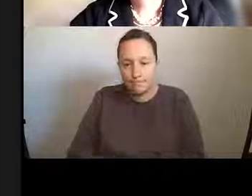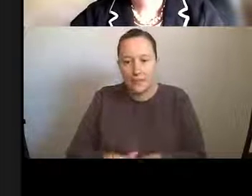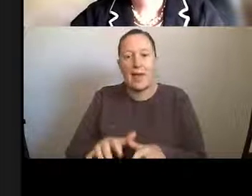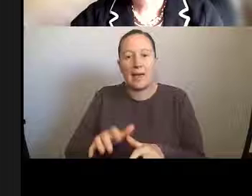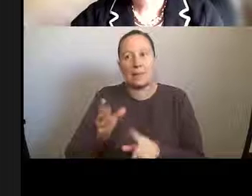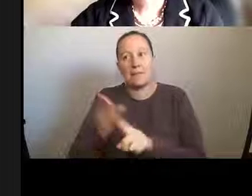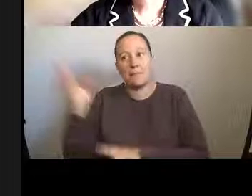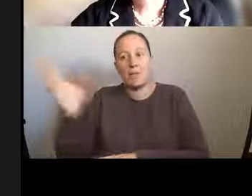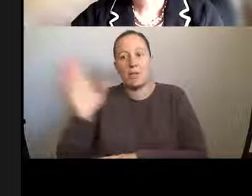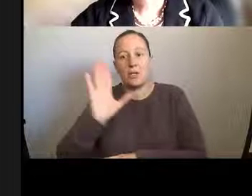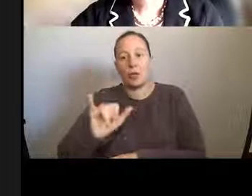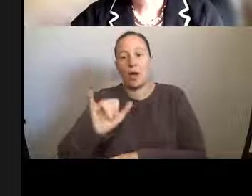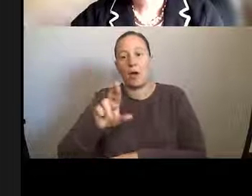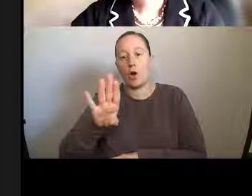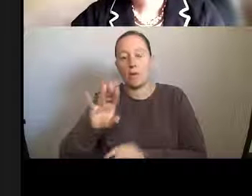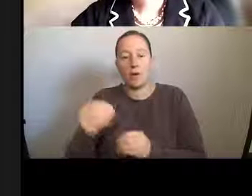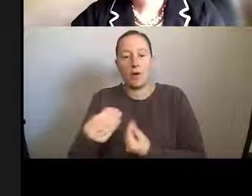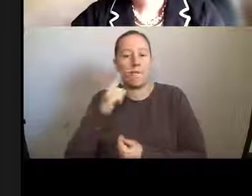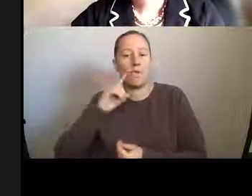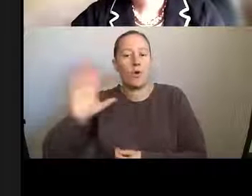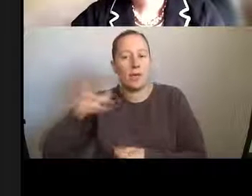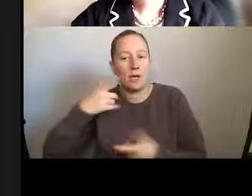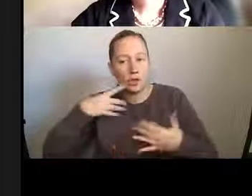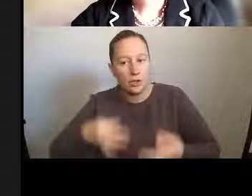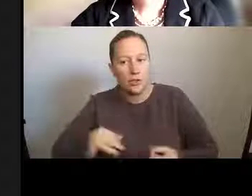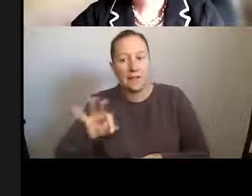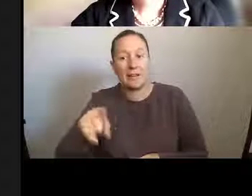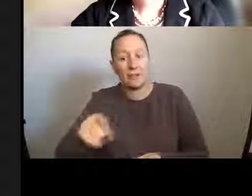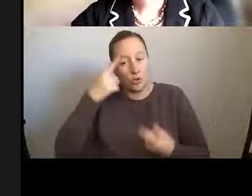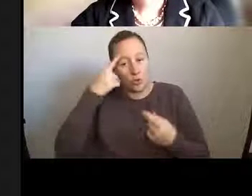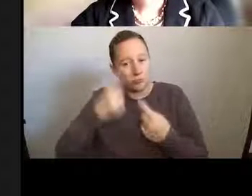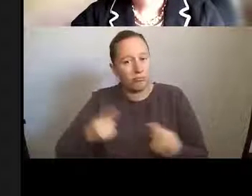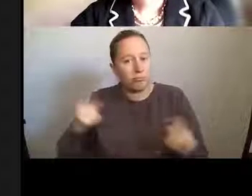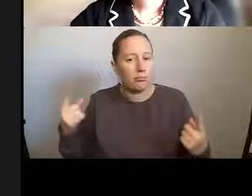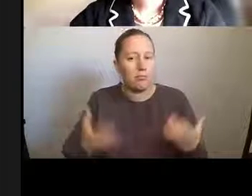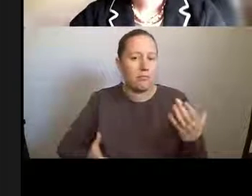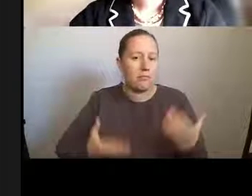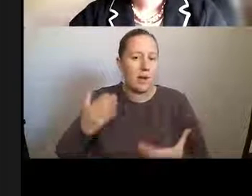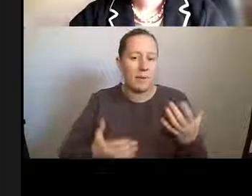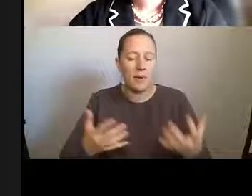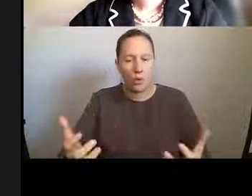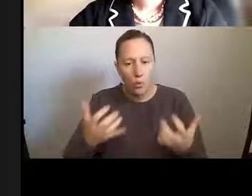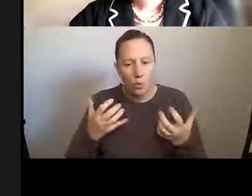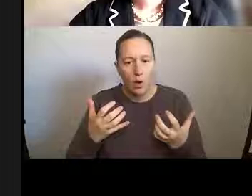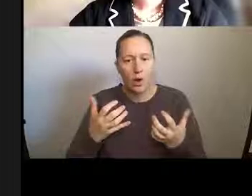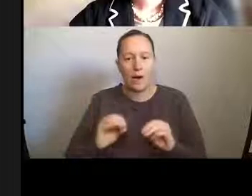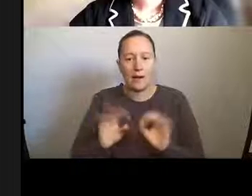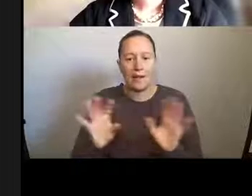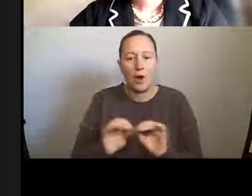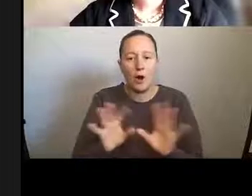and if you think that there may be some disagreement there and you want to really get a clarification,